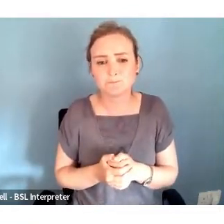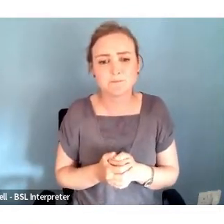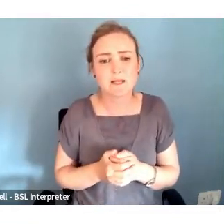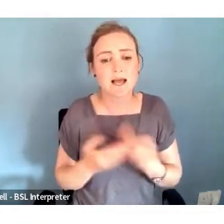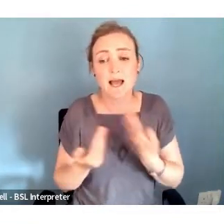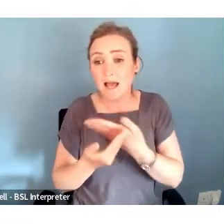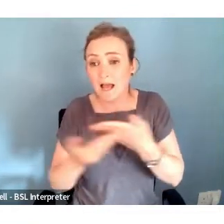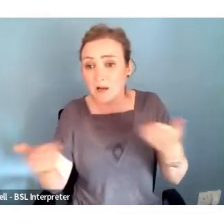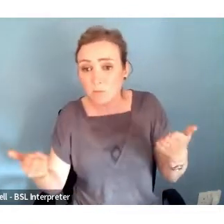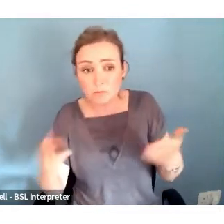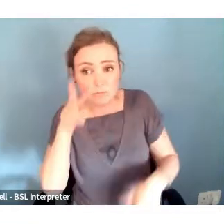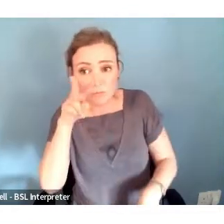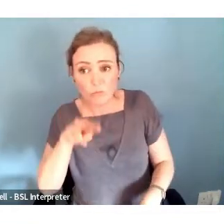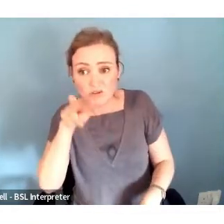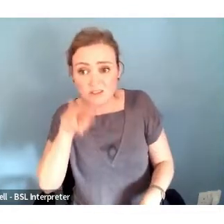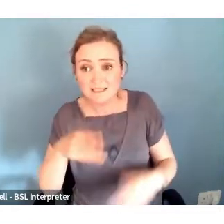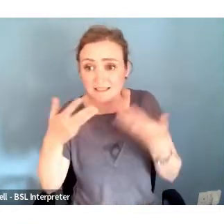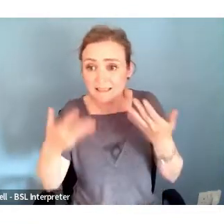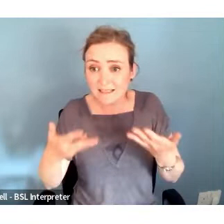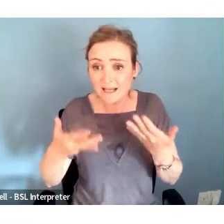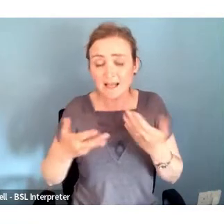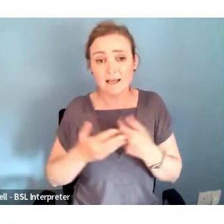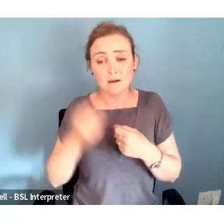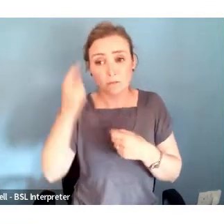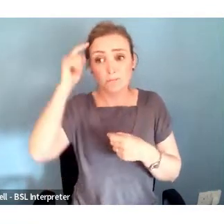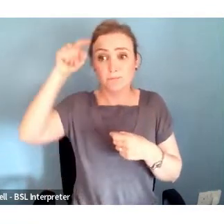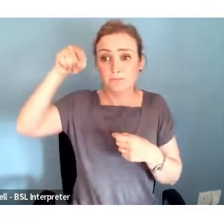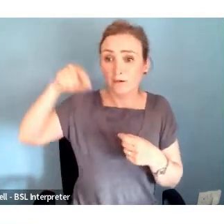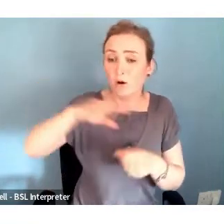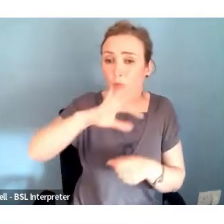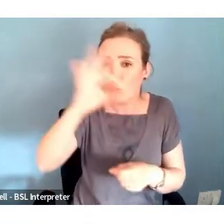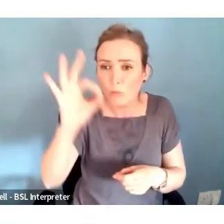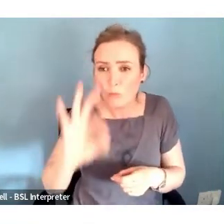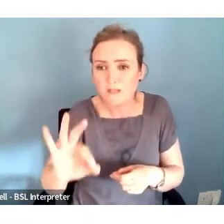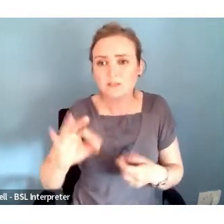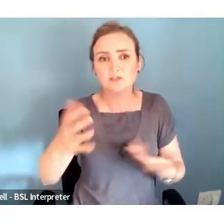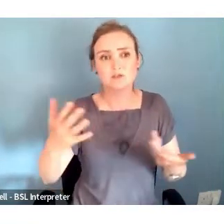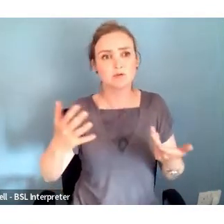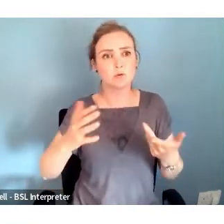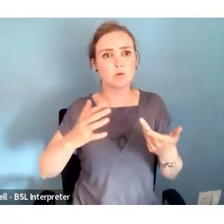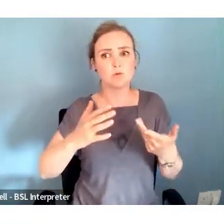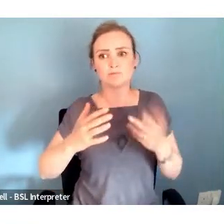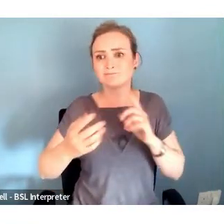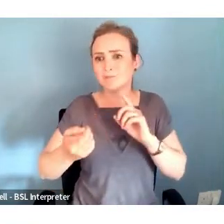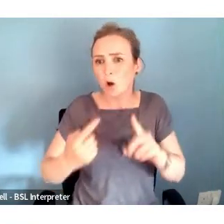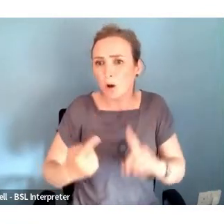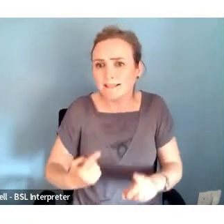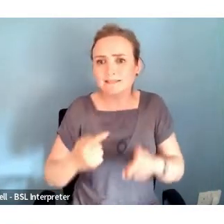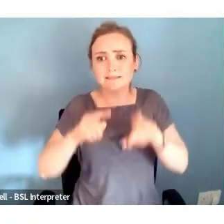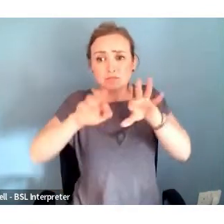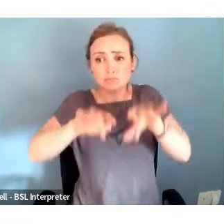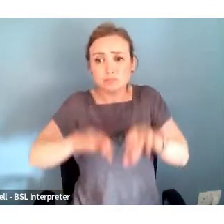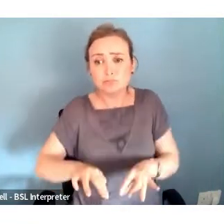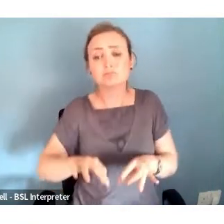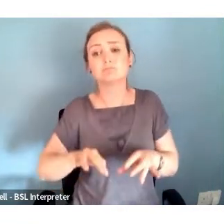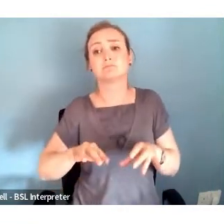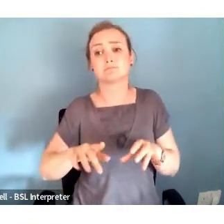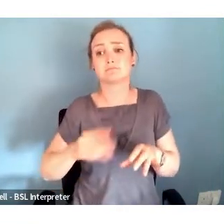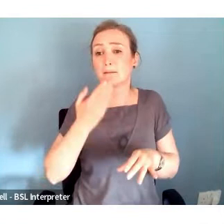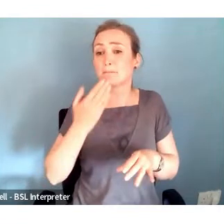if you have any questions or any comes to make : Maybe you are doing things really well and you can share that we all can learn from to you. That would